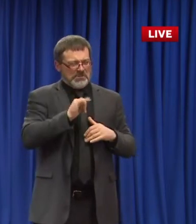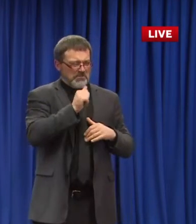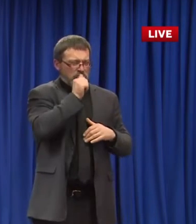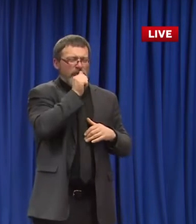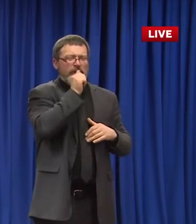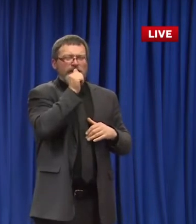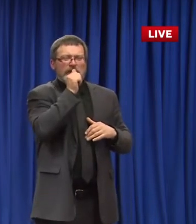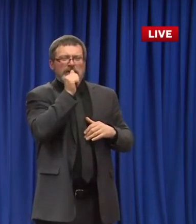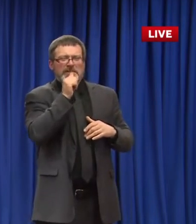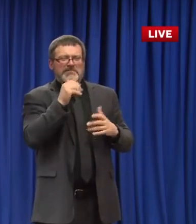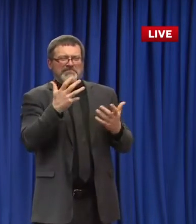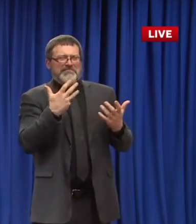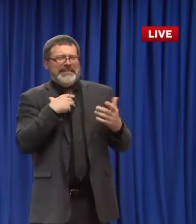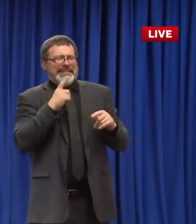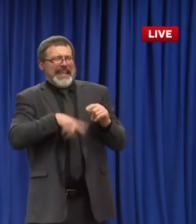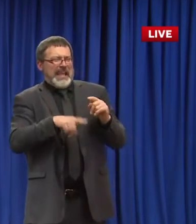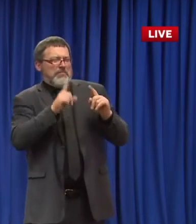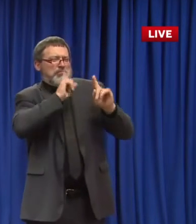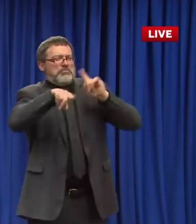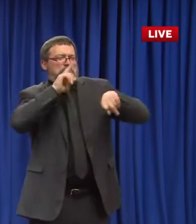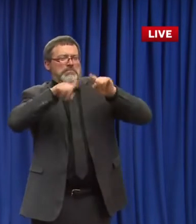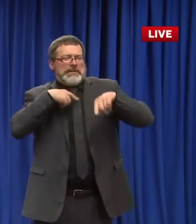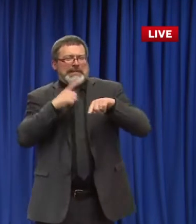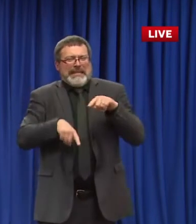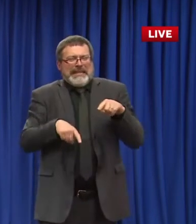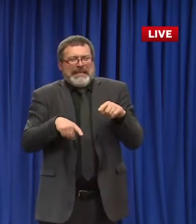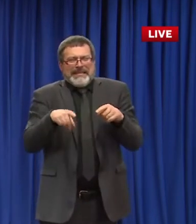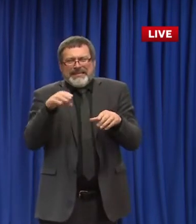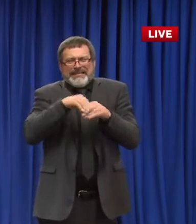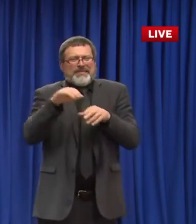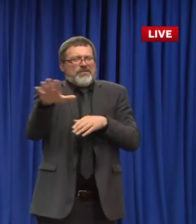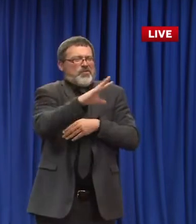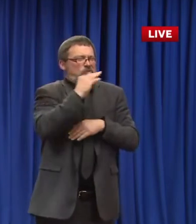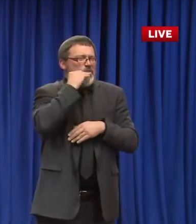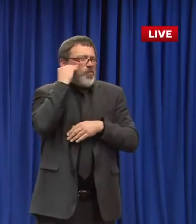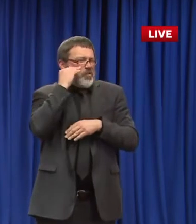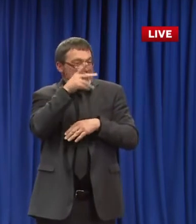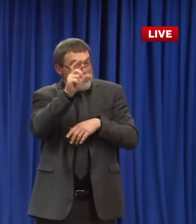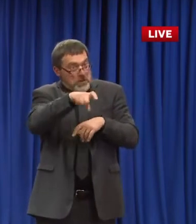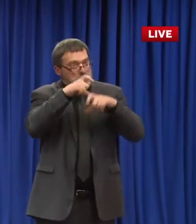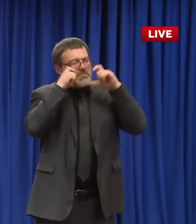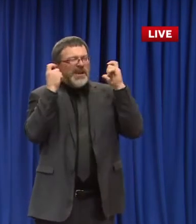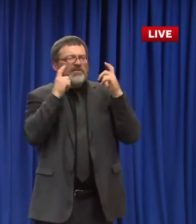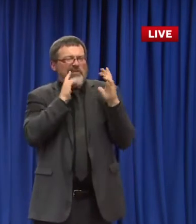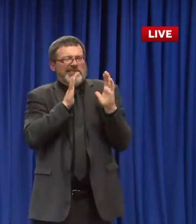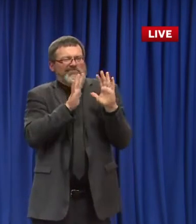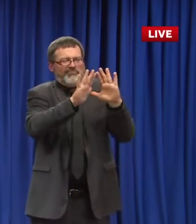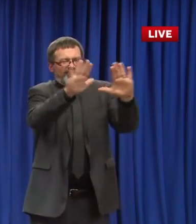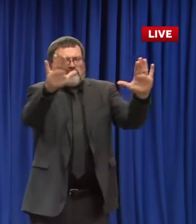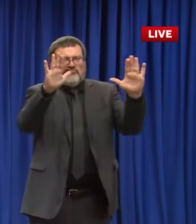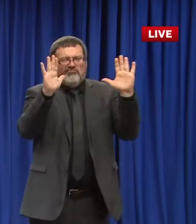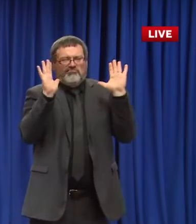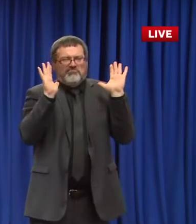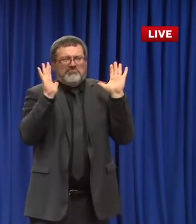I’M NOT SURE THAT WOULD BE IN A PRIVATE SETTING AND WE’RE DEFINITELY NOT GOING TO MANDATE THAT THEY BE BE WORN, YOU KNOW IN PEOPLE’S HOMES.